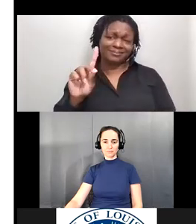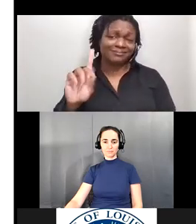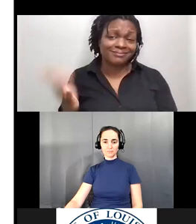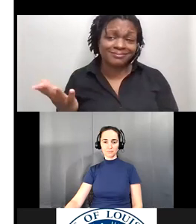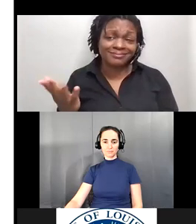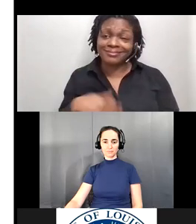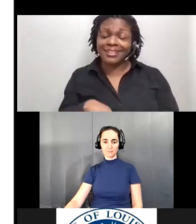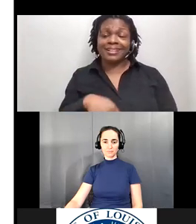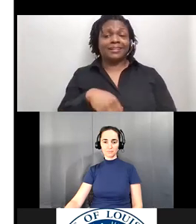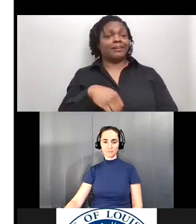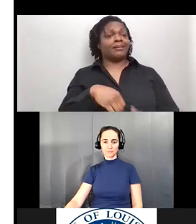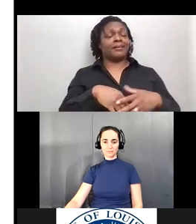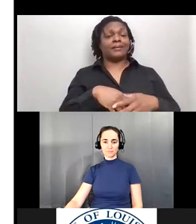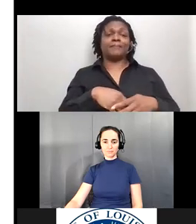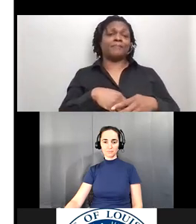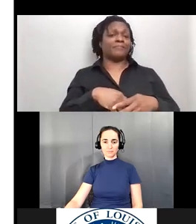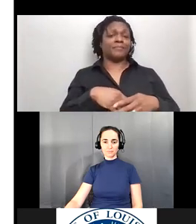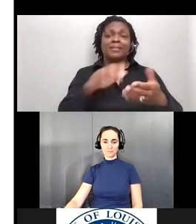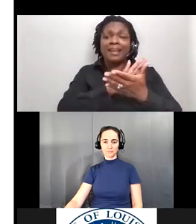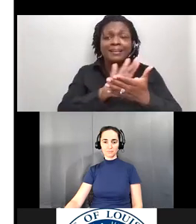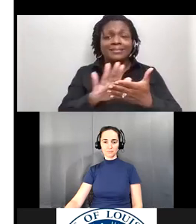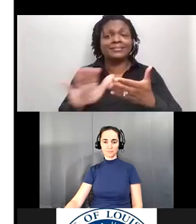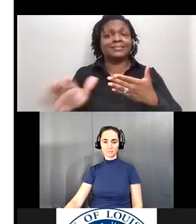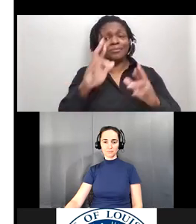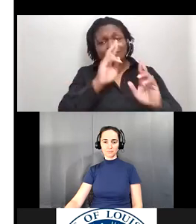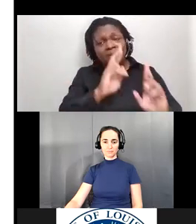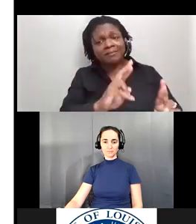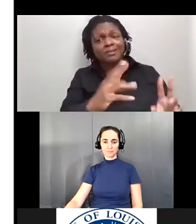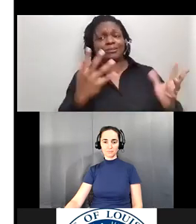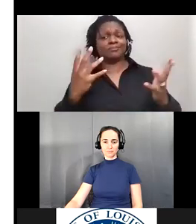though. It's just being polite and respectful and we say that on the police officer training